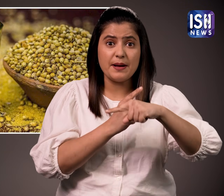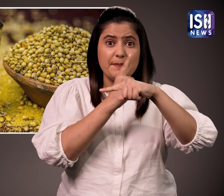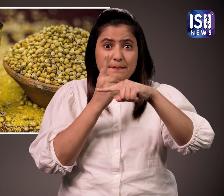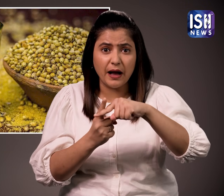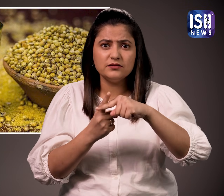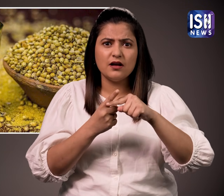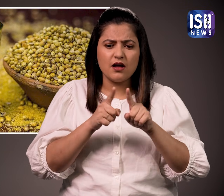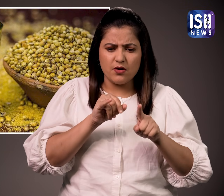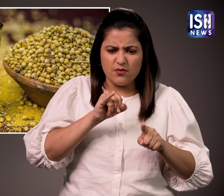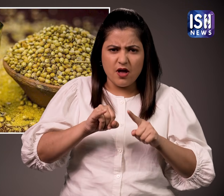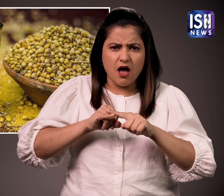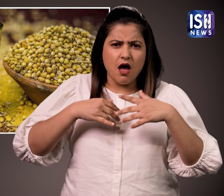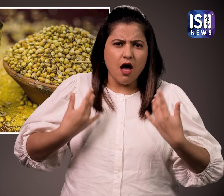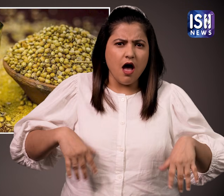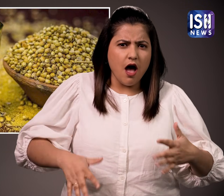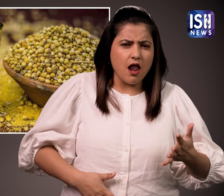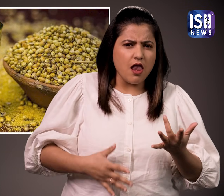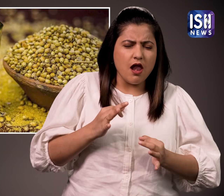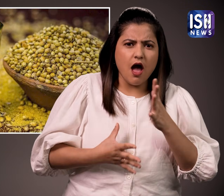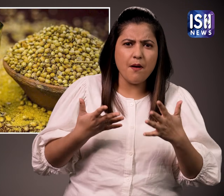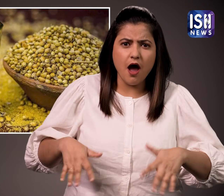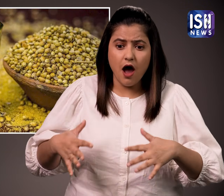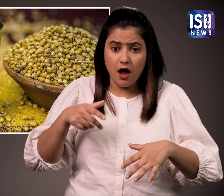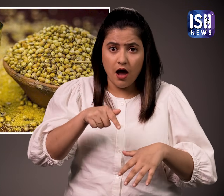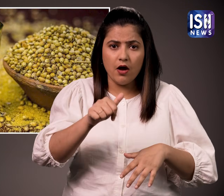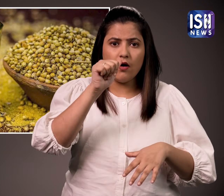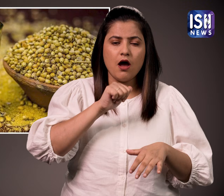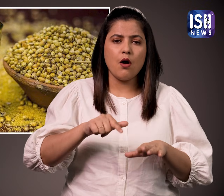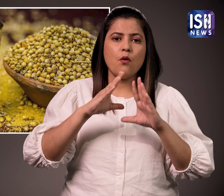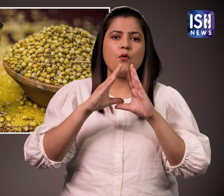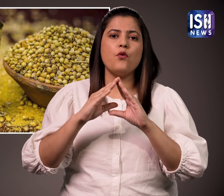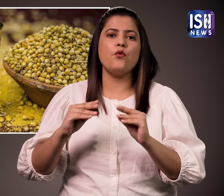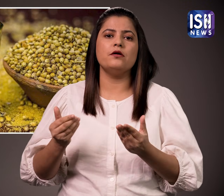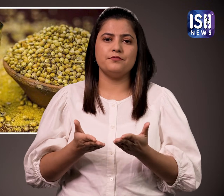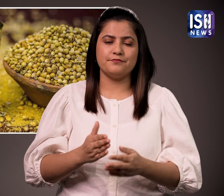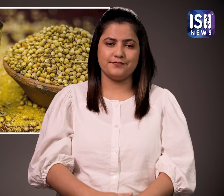Dhaniya water cures burning urine sensations.